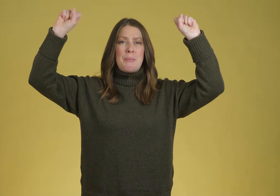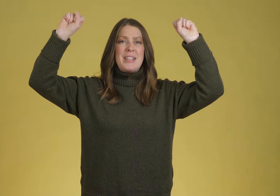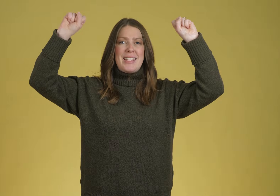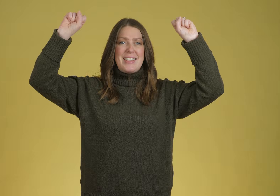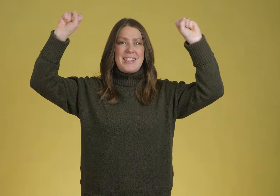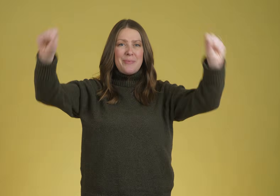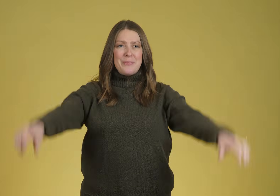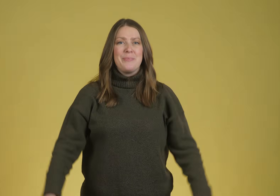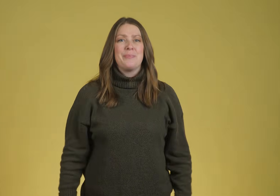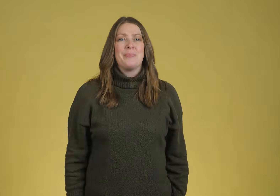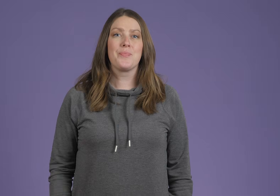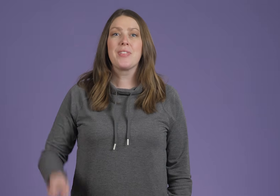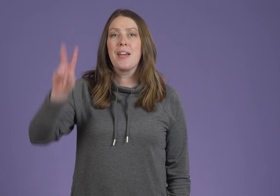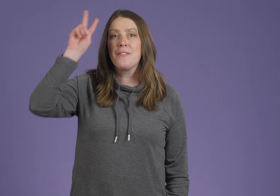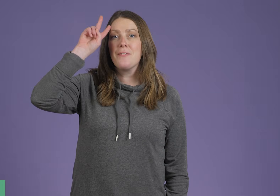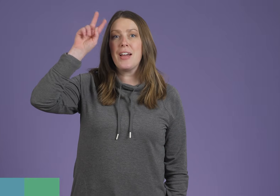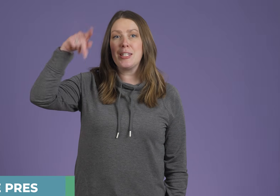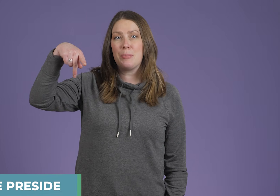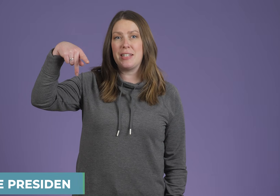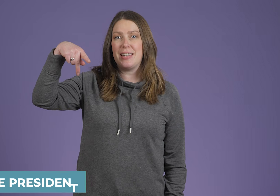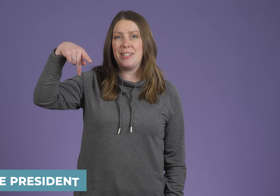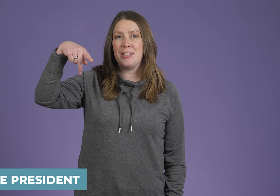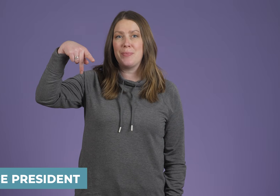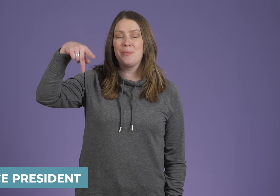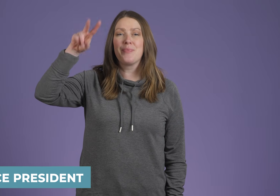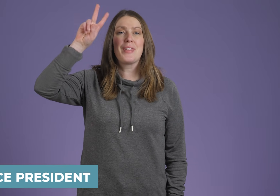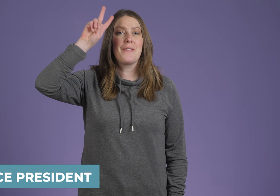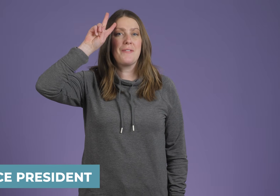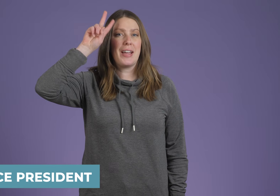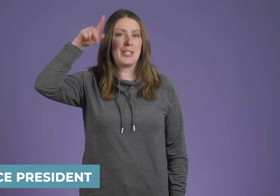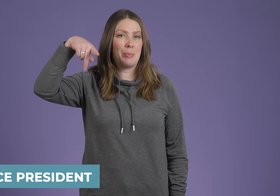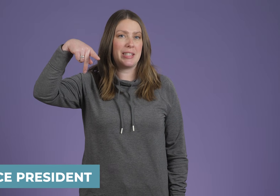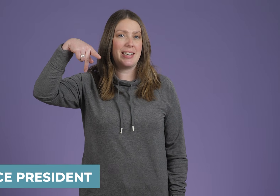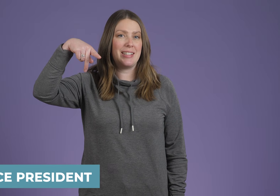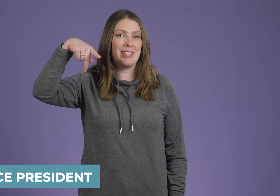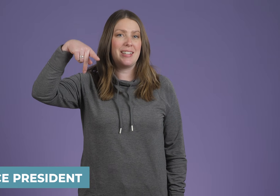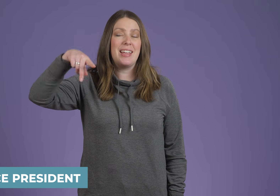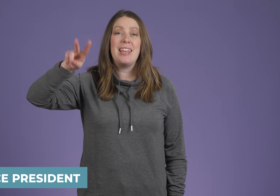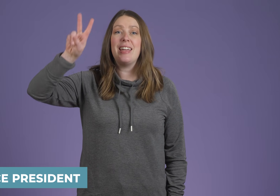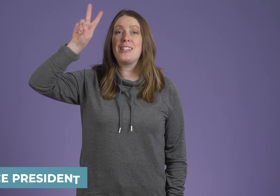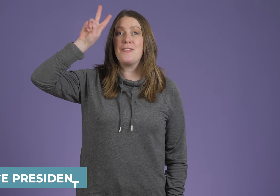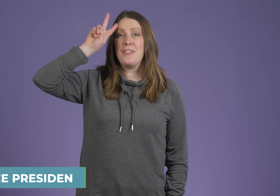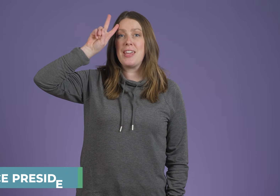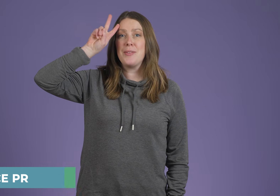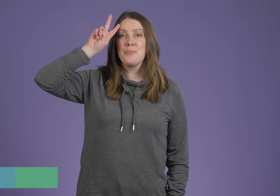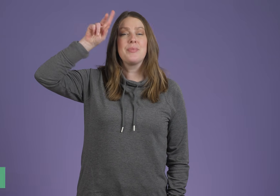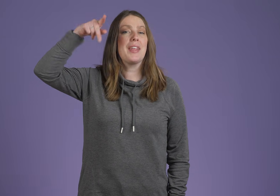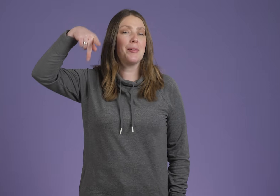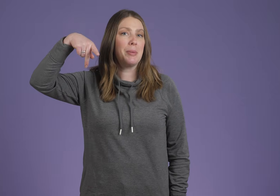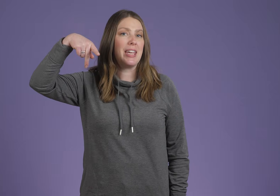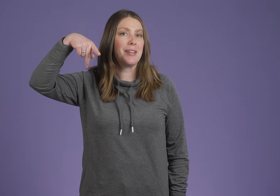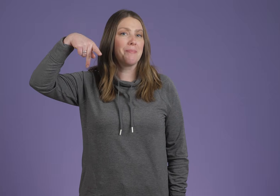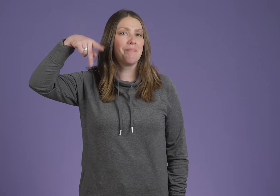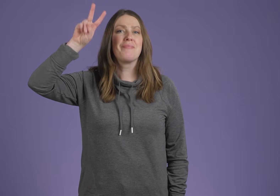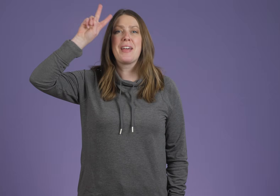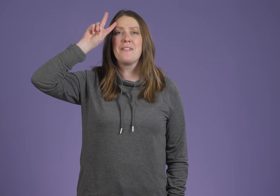President. Vice President. It's V and p.